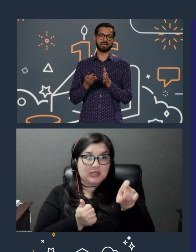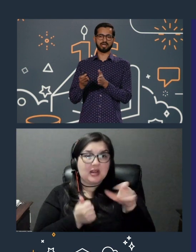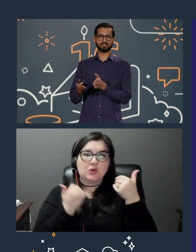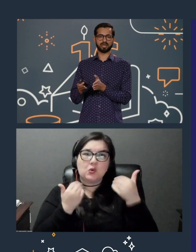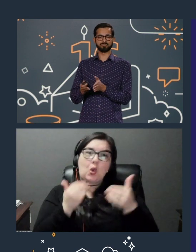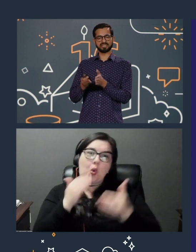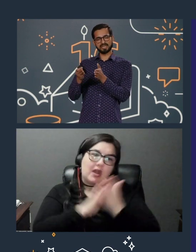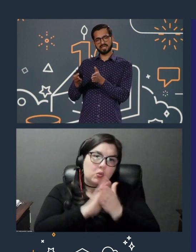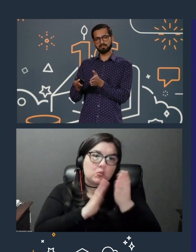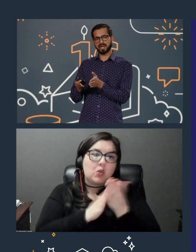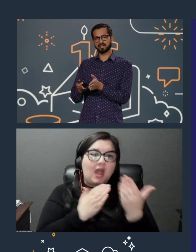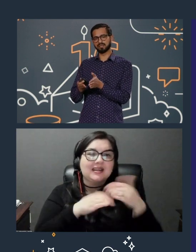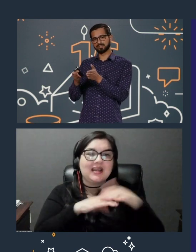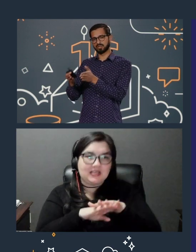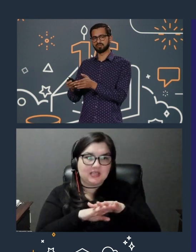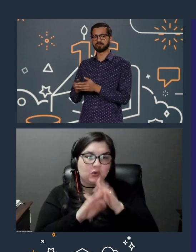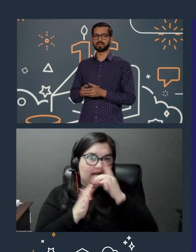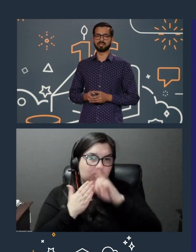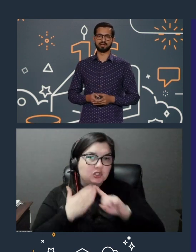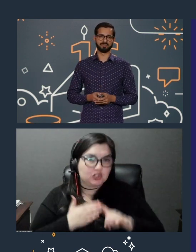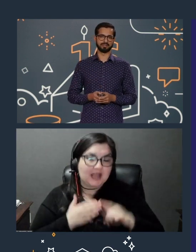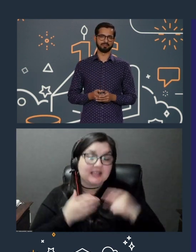a large object in parallel down to the part level.